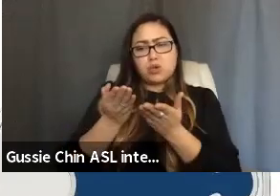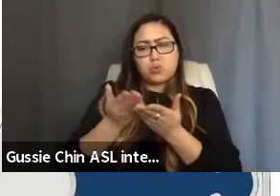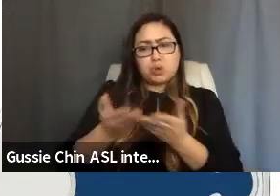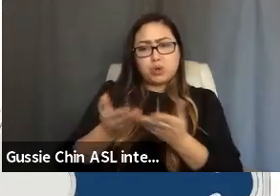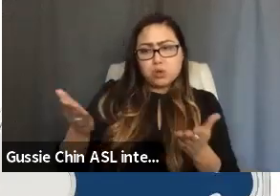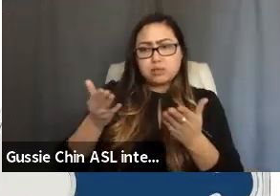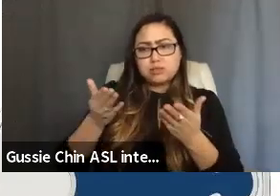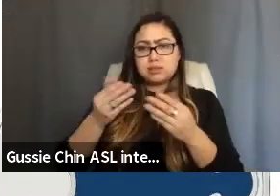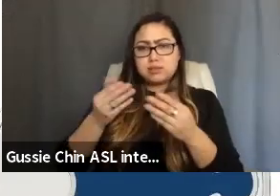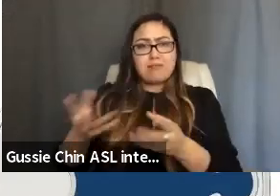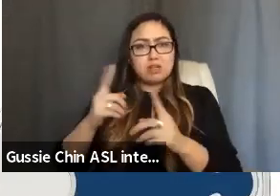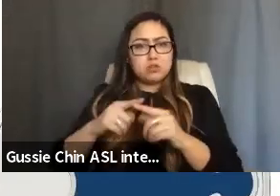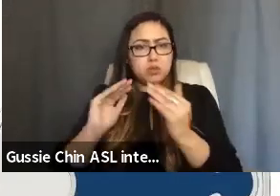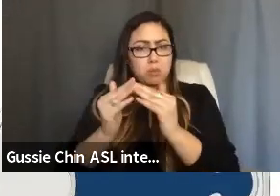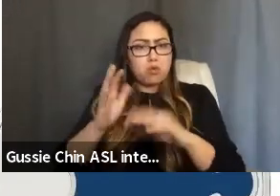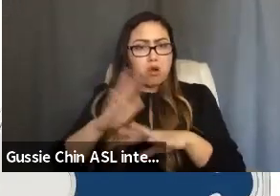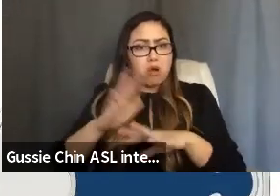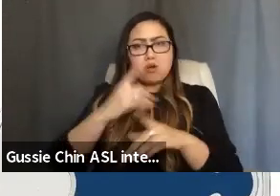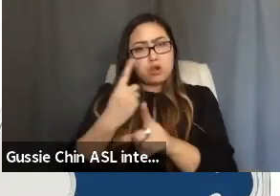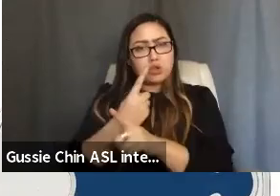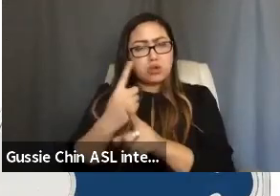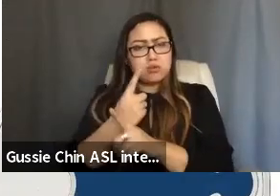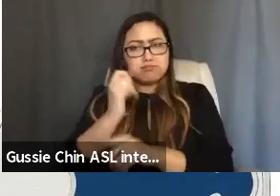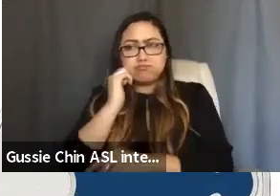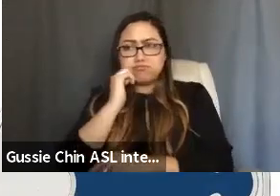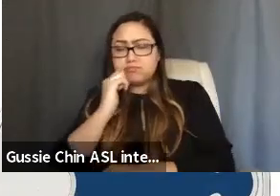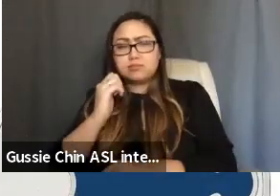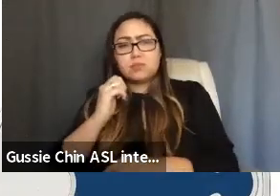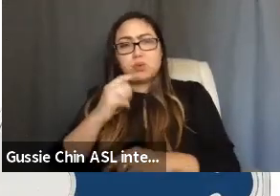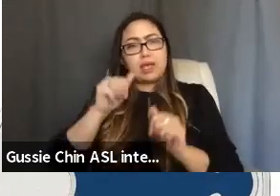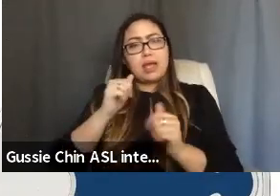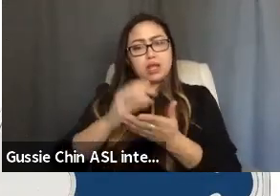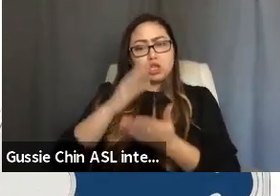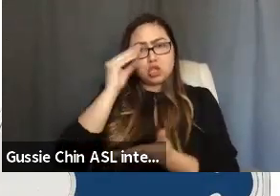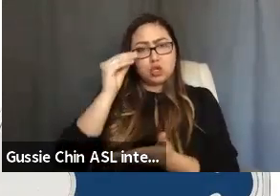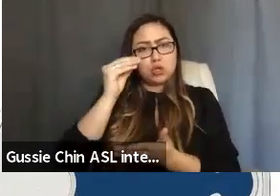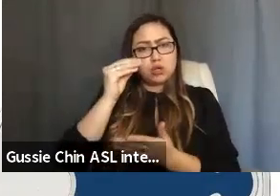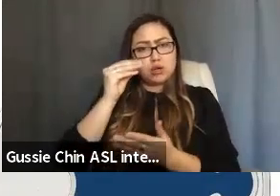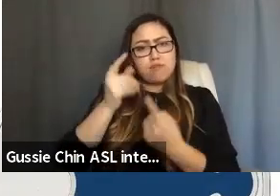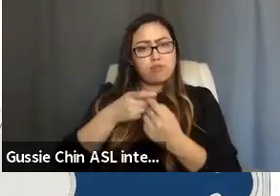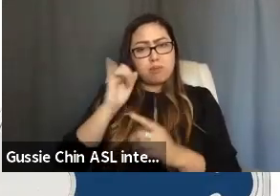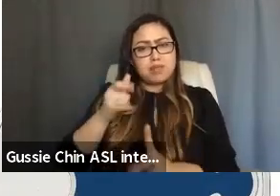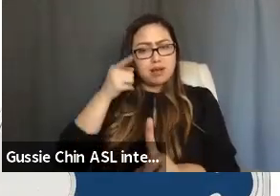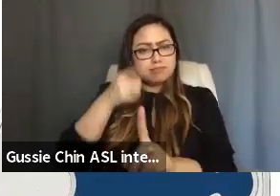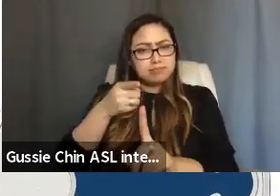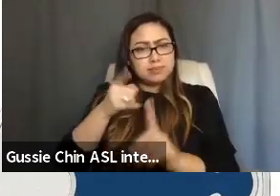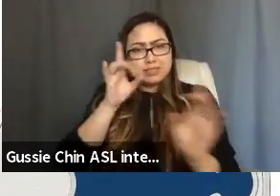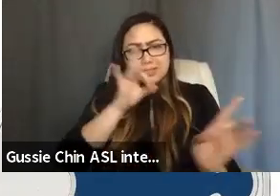communities on a regular basis that we can learn from for this particular disaster effort right